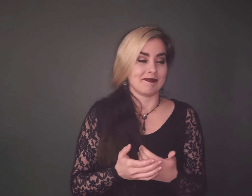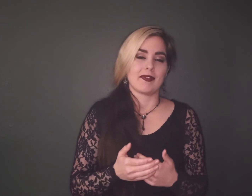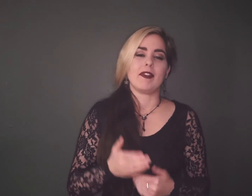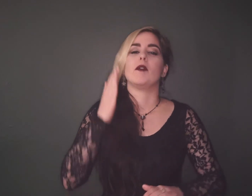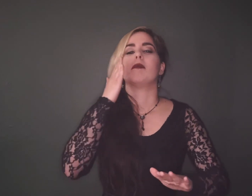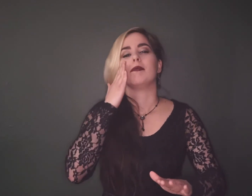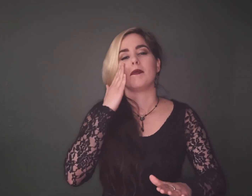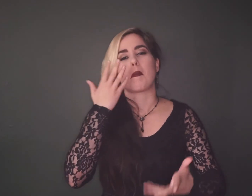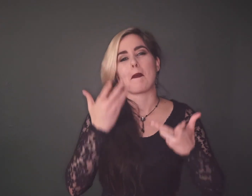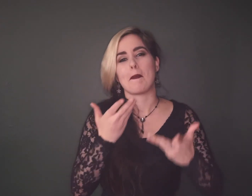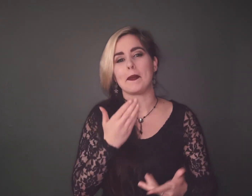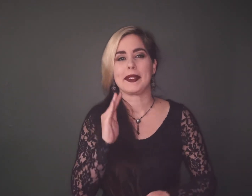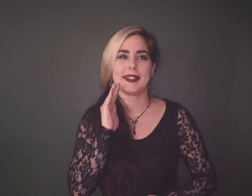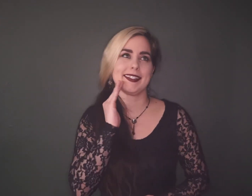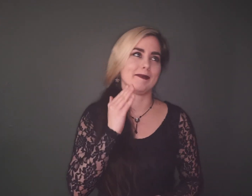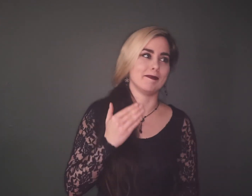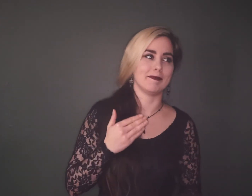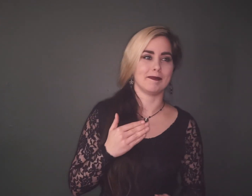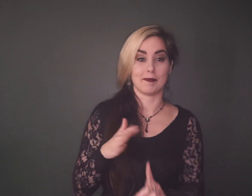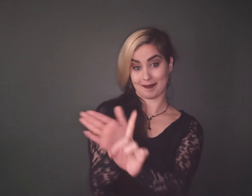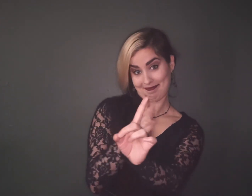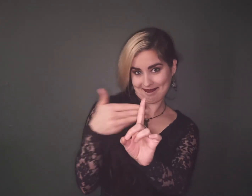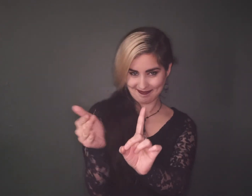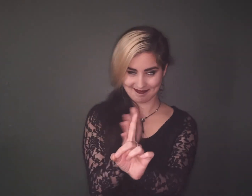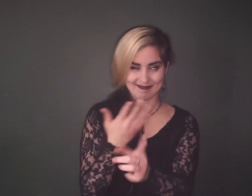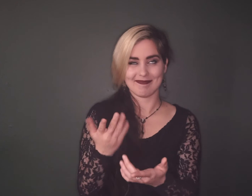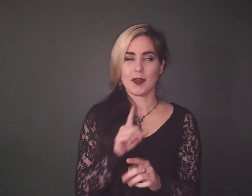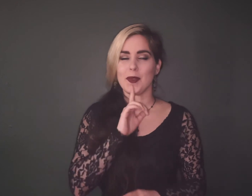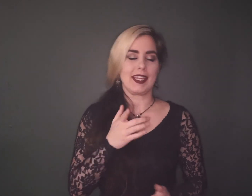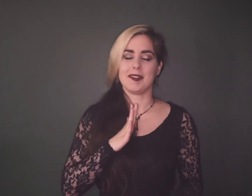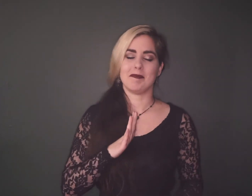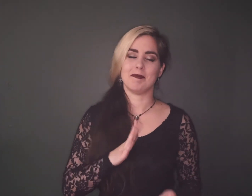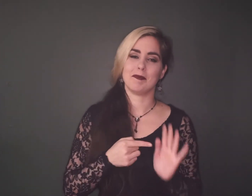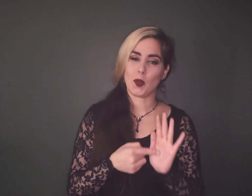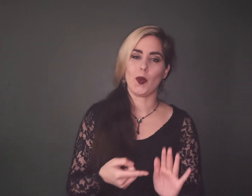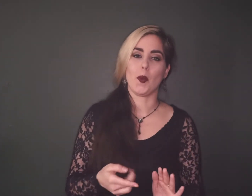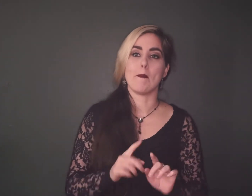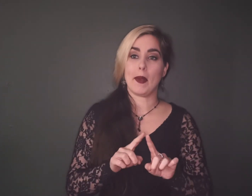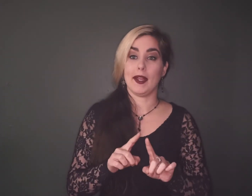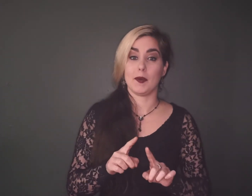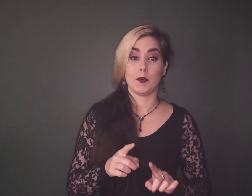Now I know this might come across as me trying to suck up and really that's not my intention, but that said...